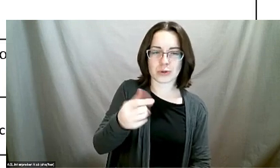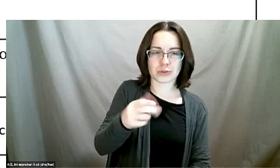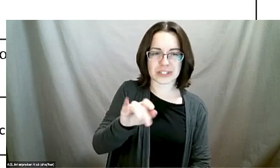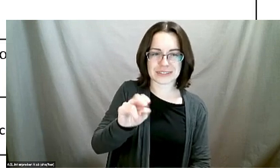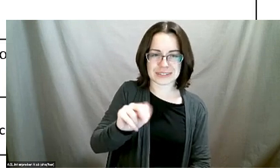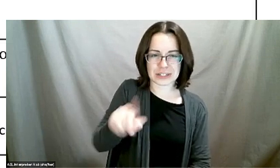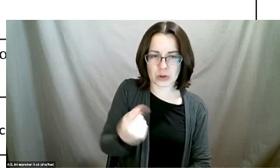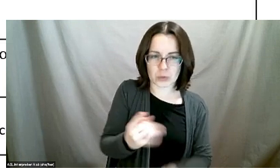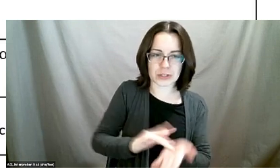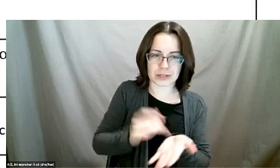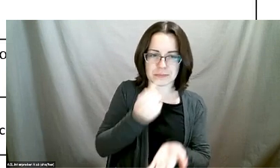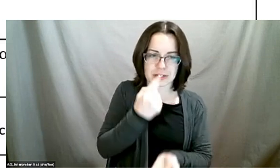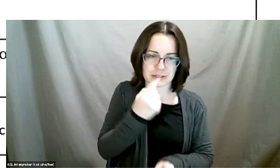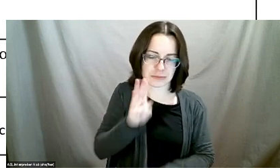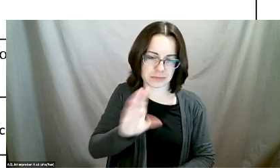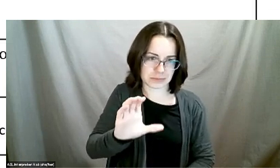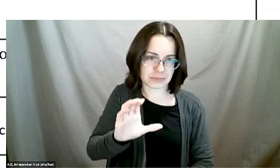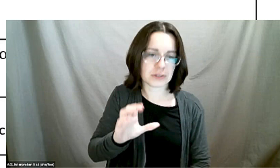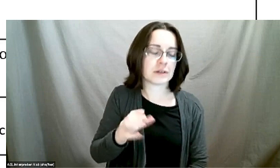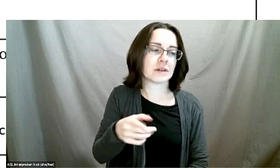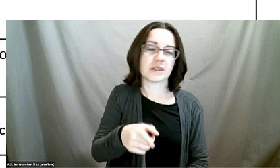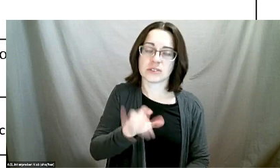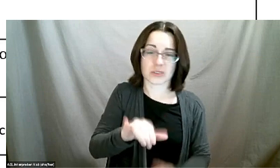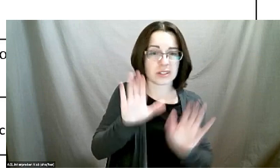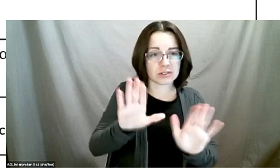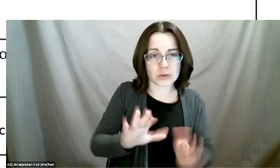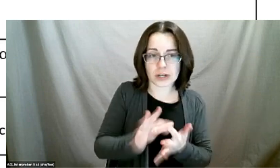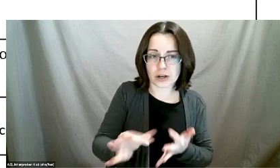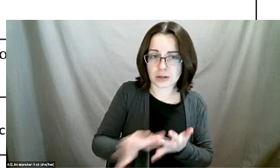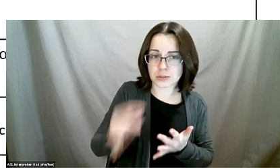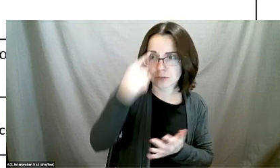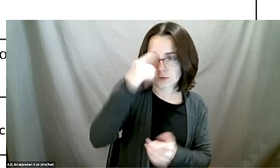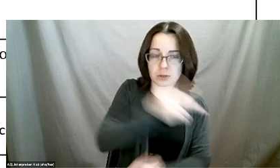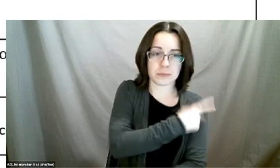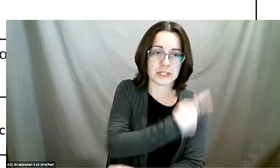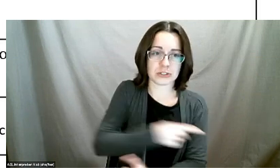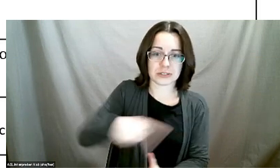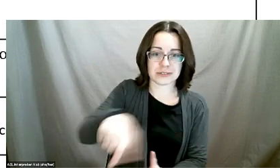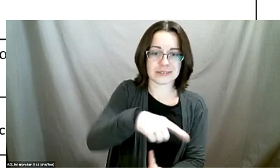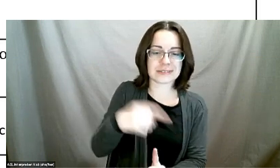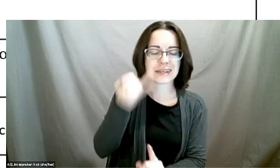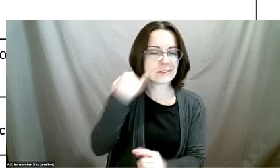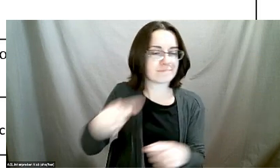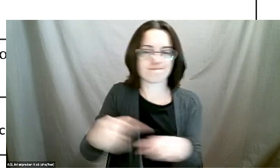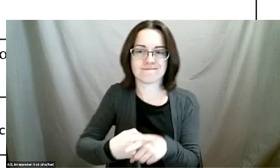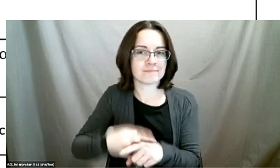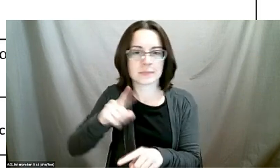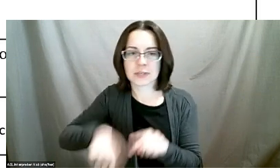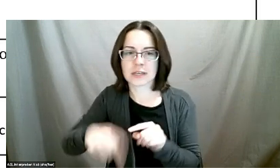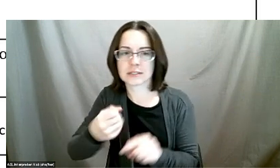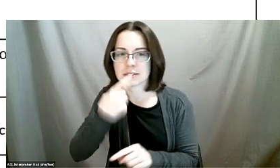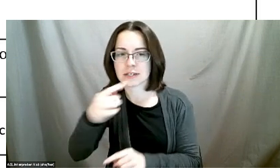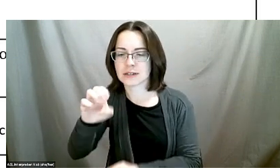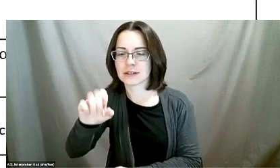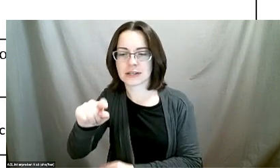other contradictions for estrogen containing pills.